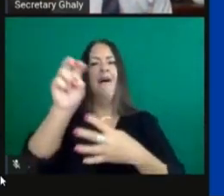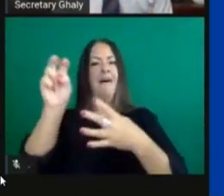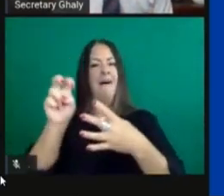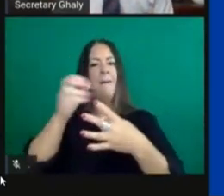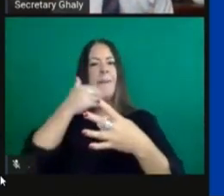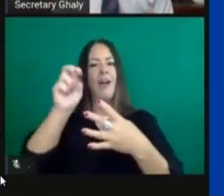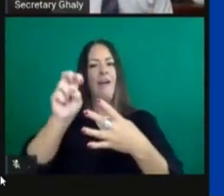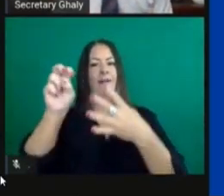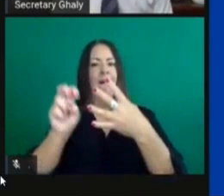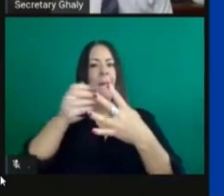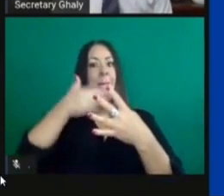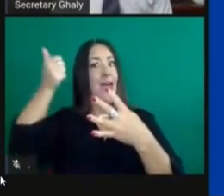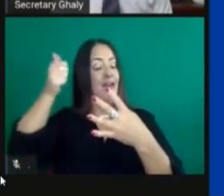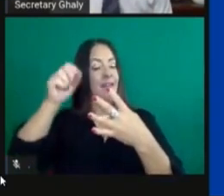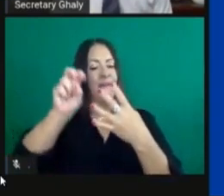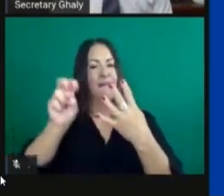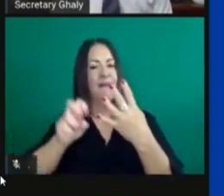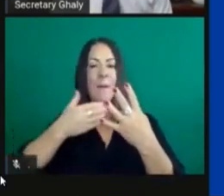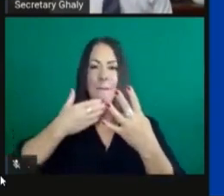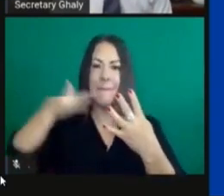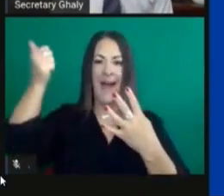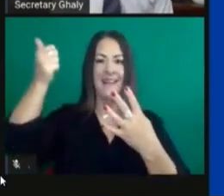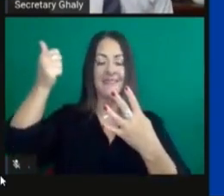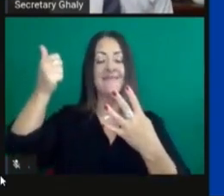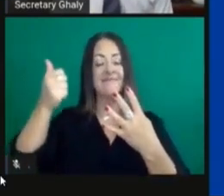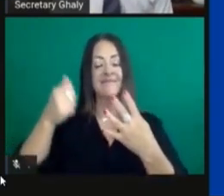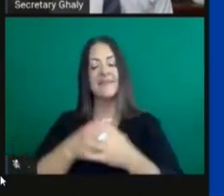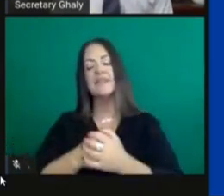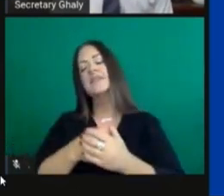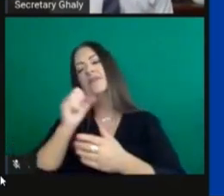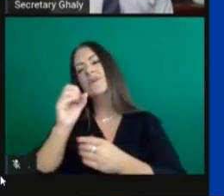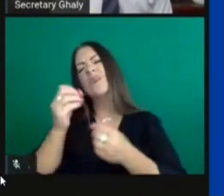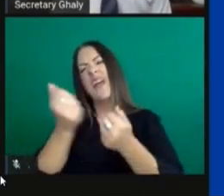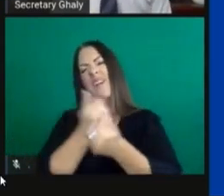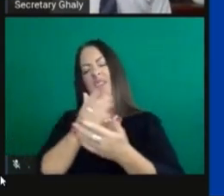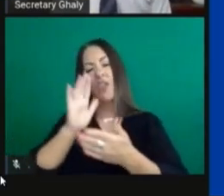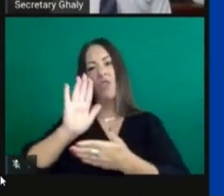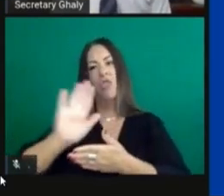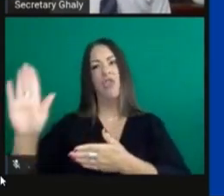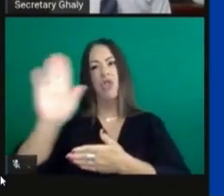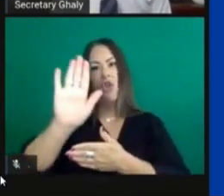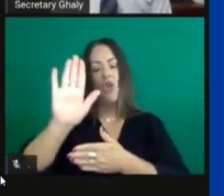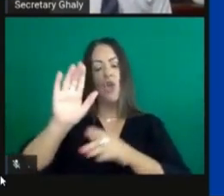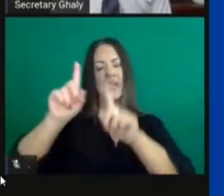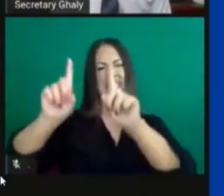THAT AS COUNTIES ARE ABLE TO MOVE, THAT WE SEE THEM MOVING AT ALL LEVELS OF TRANSMISSION.